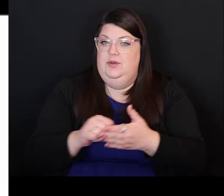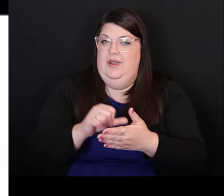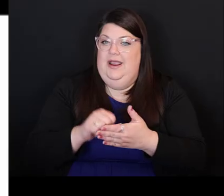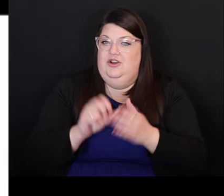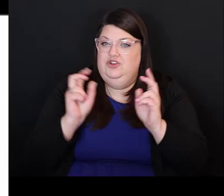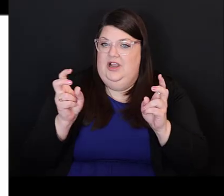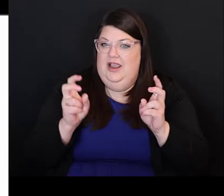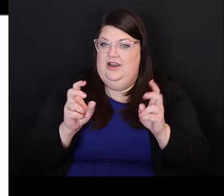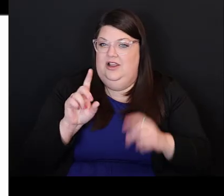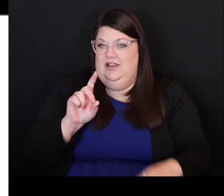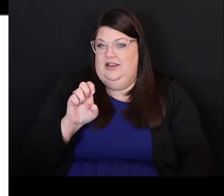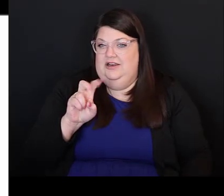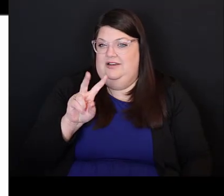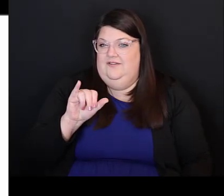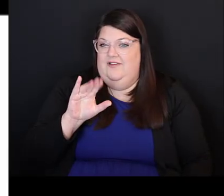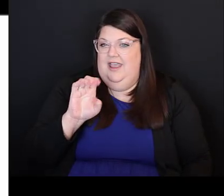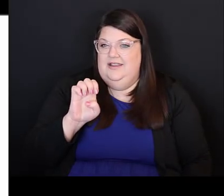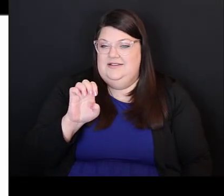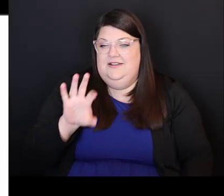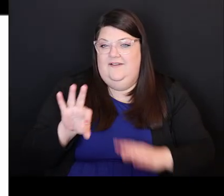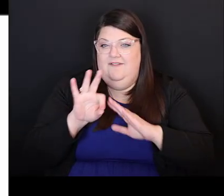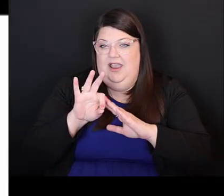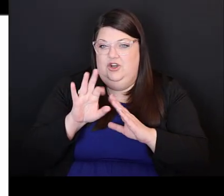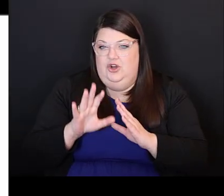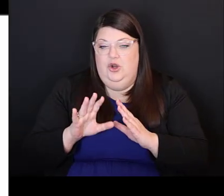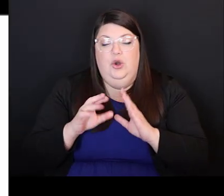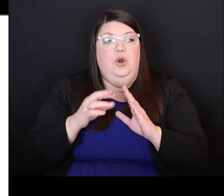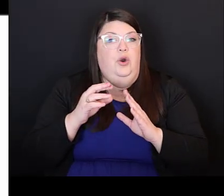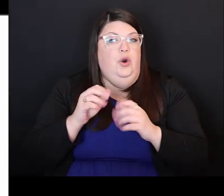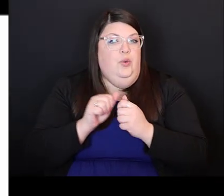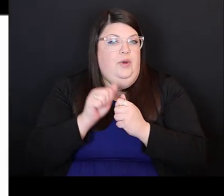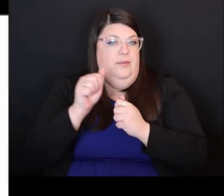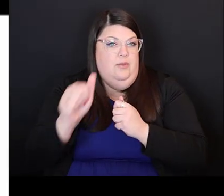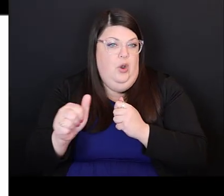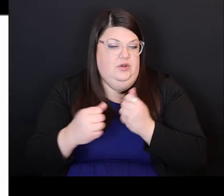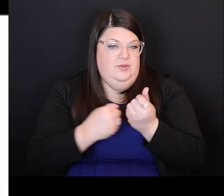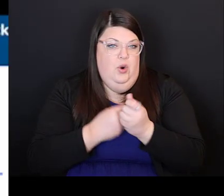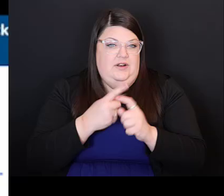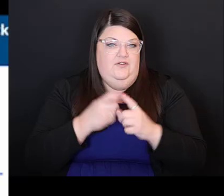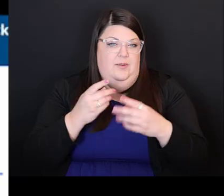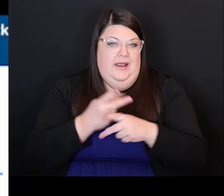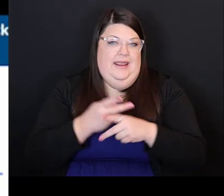take you to the page titled Device Finder Remote Supports from a caregiver.